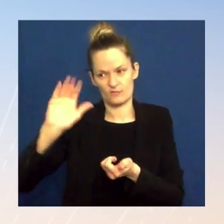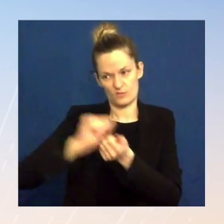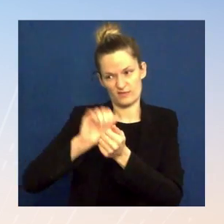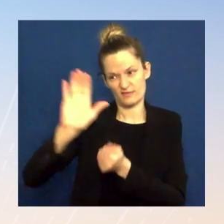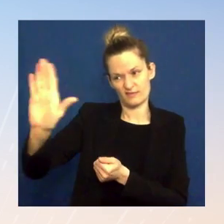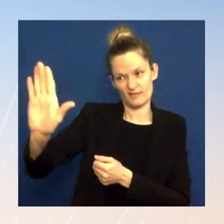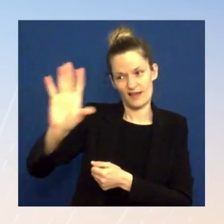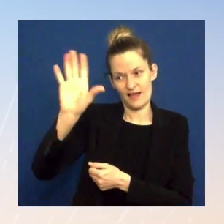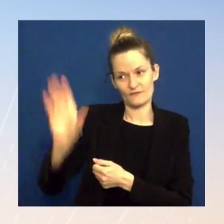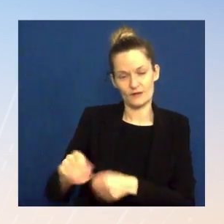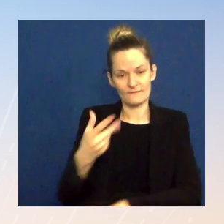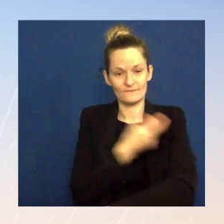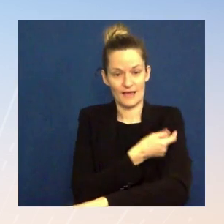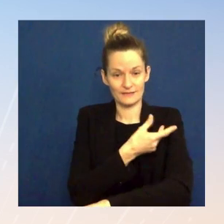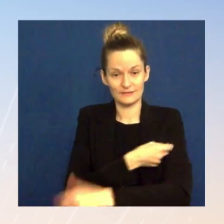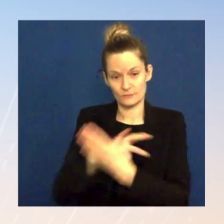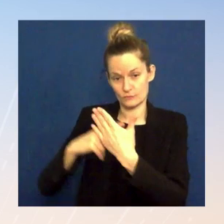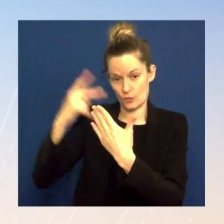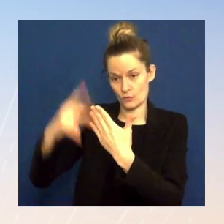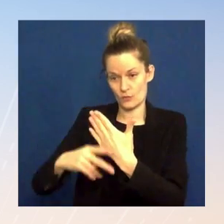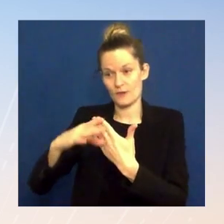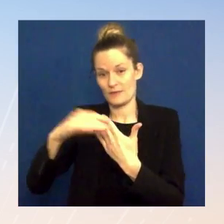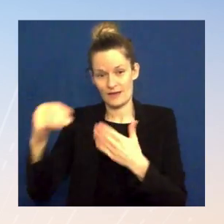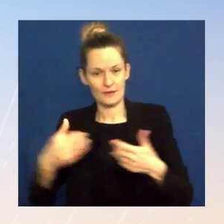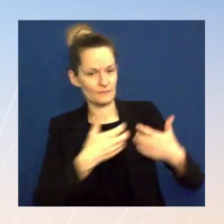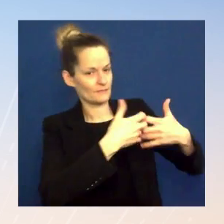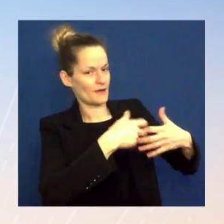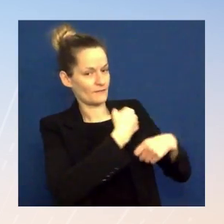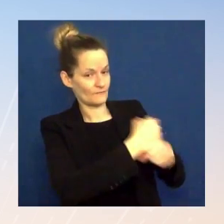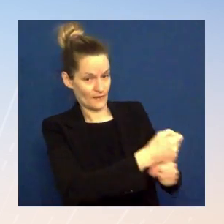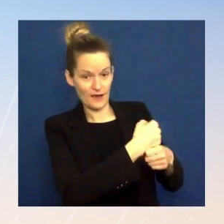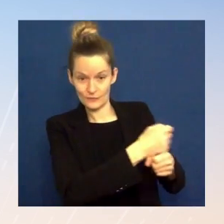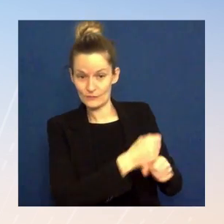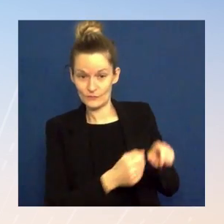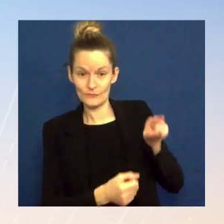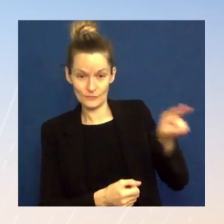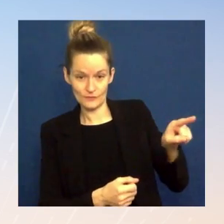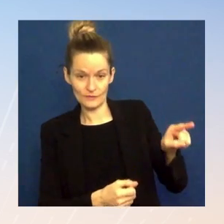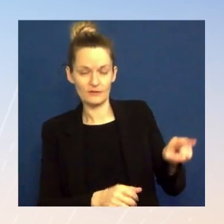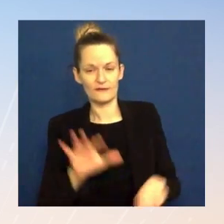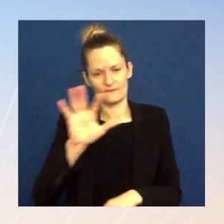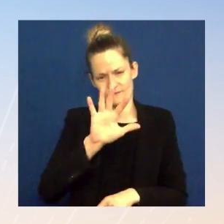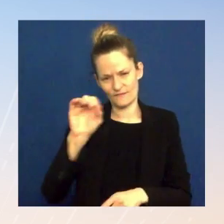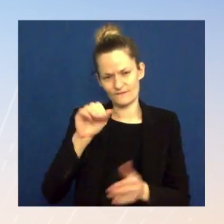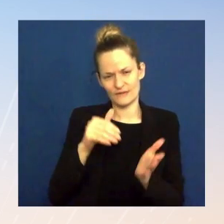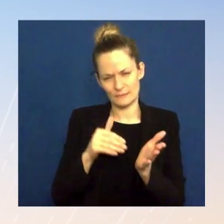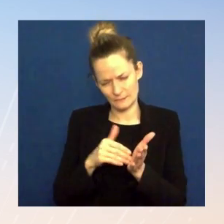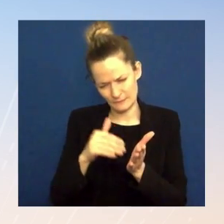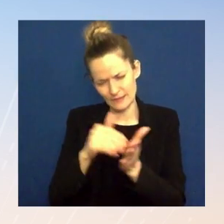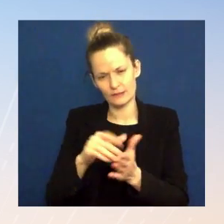for a supply agreement for 50 million doses with an option for a further 50 million [60 million]. This is on top of the 55 million doses --